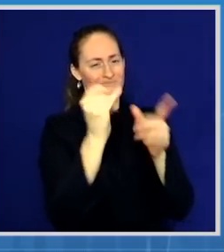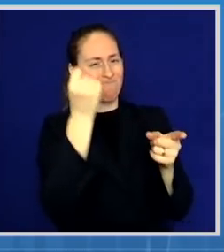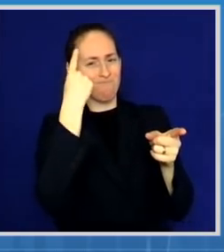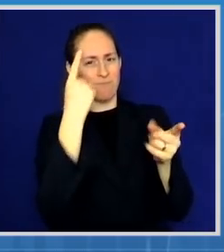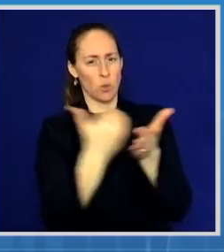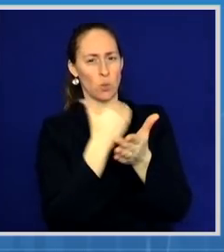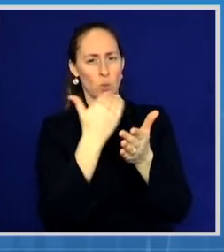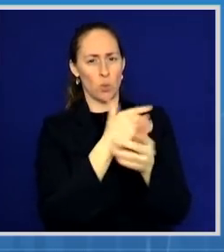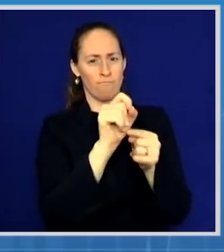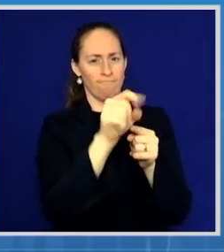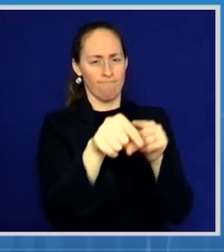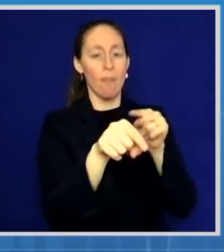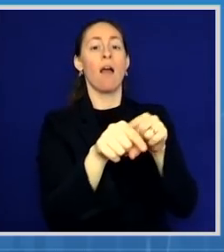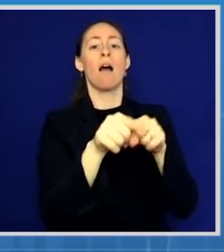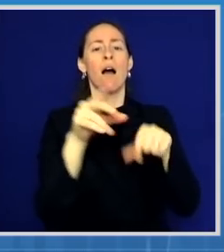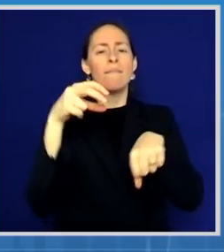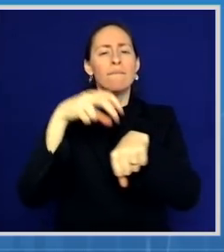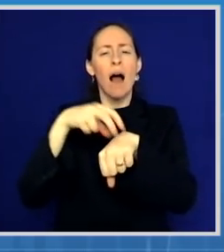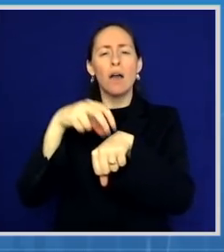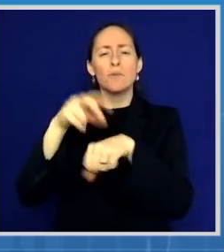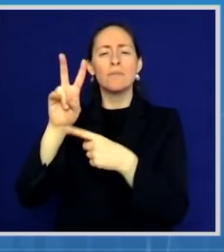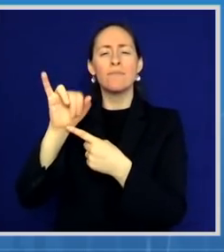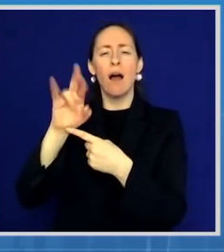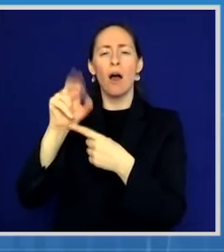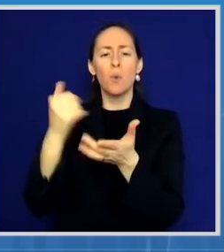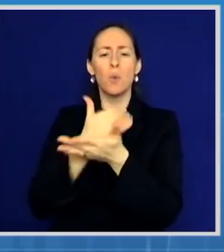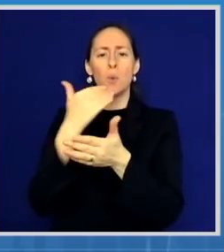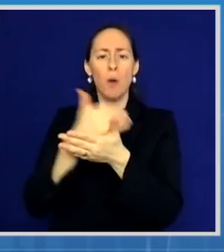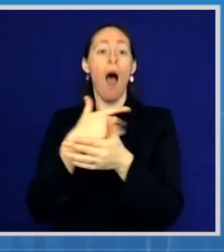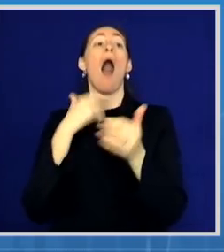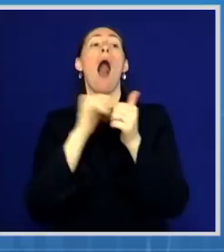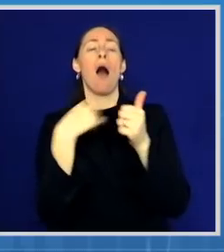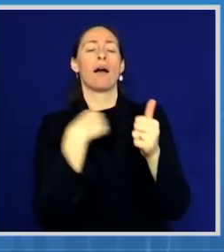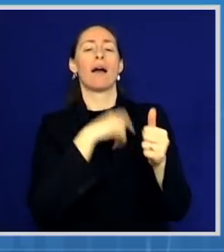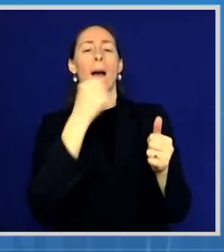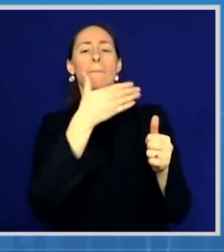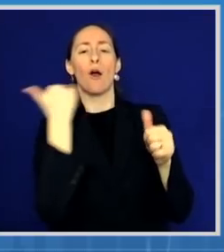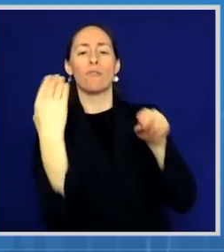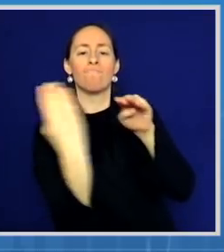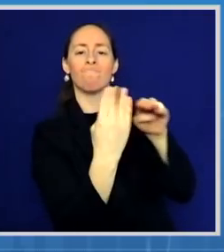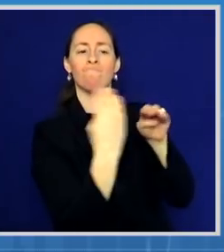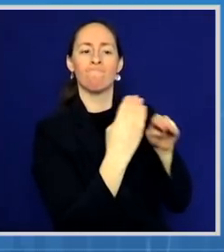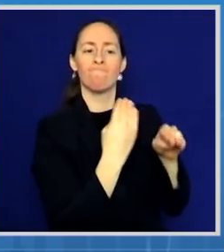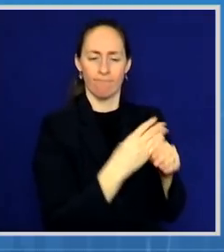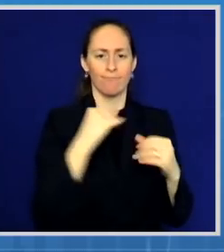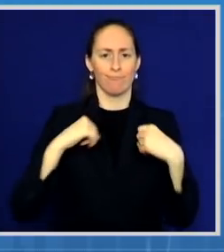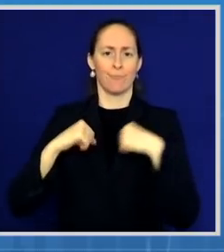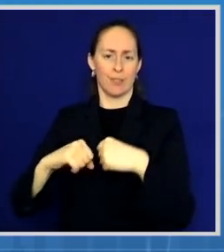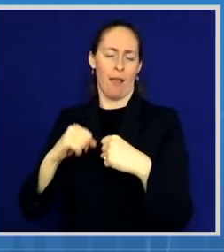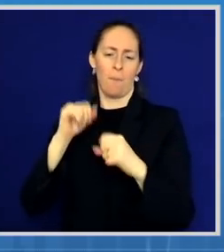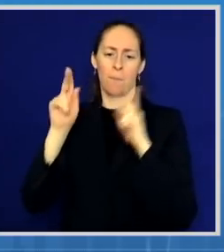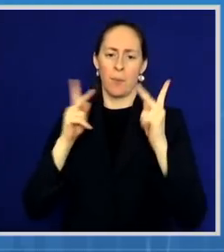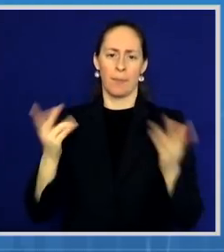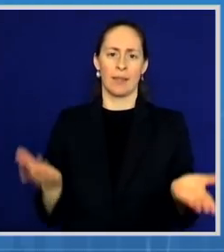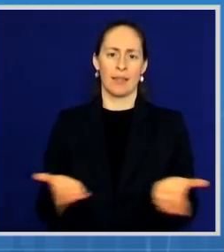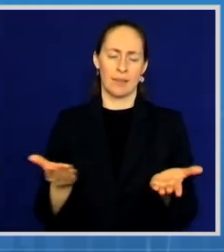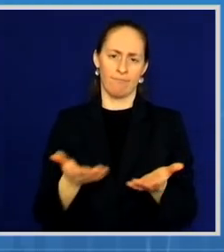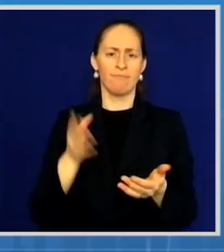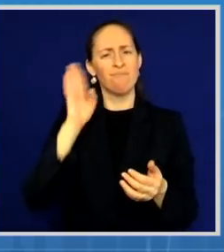that protect the American people and people around the world. There is more work to be done, but over the past 100 days,